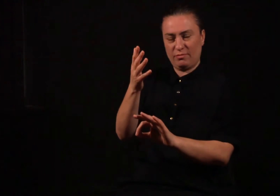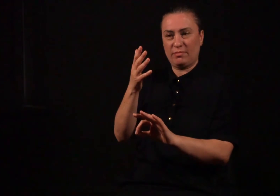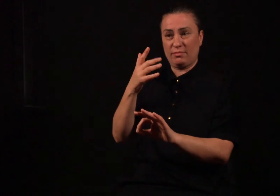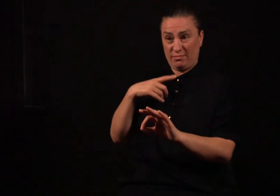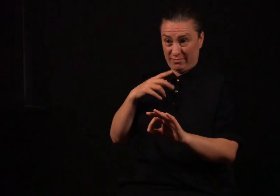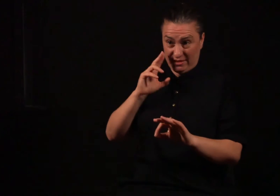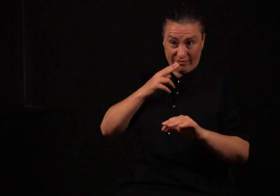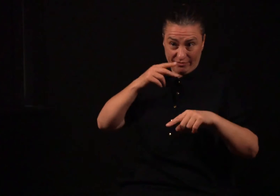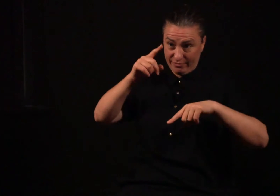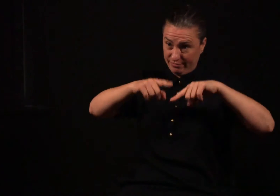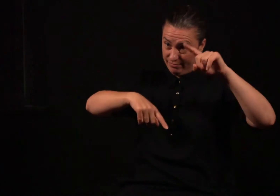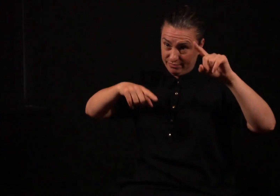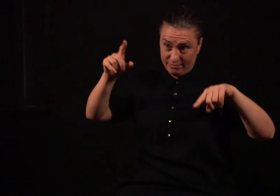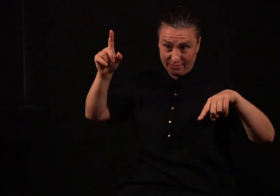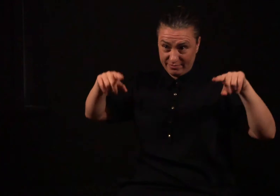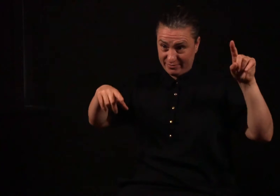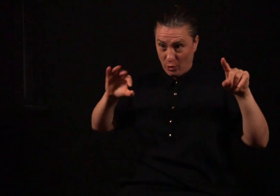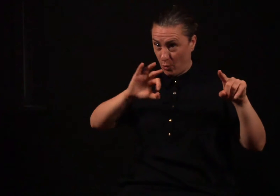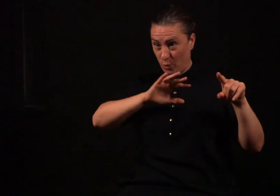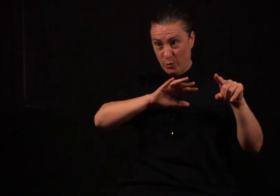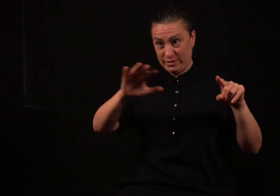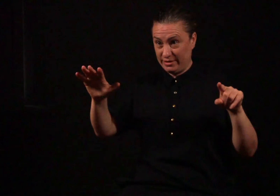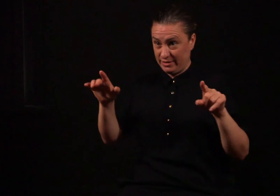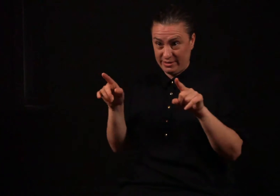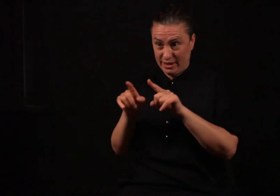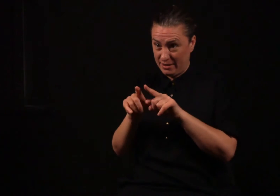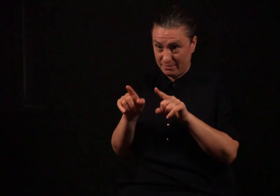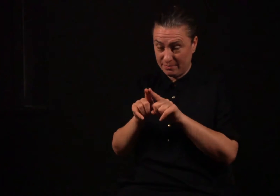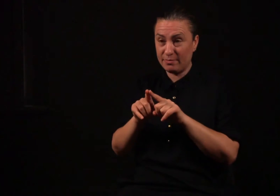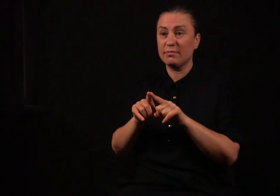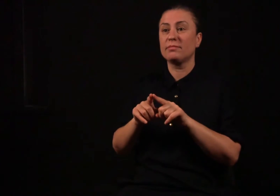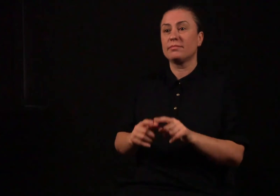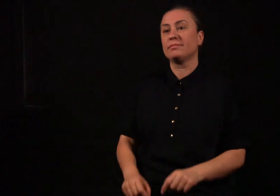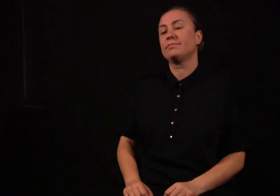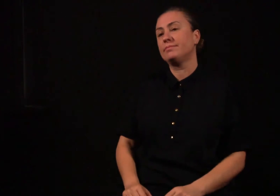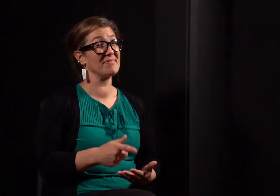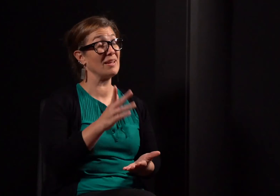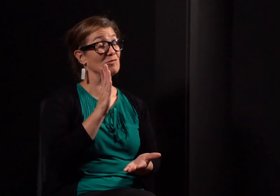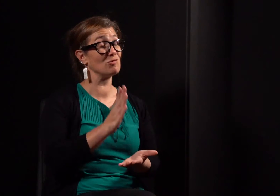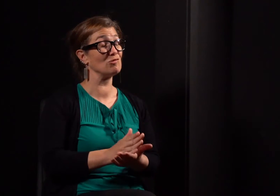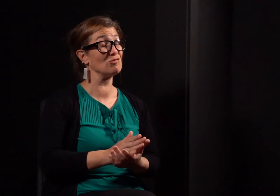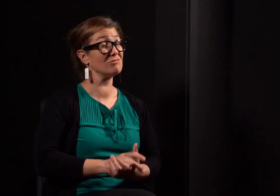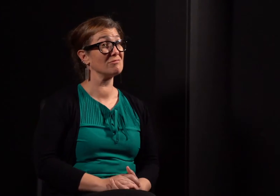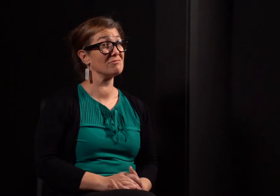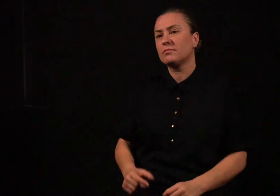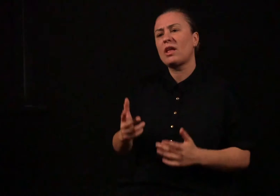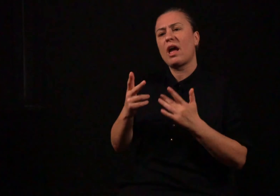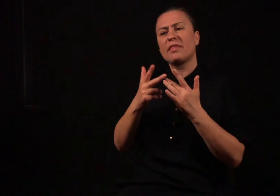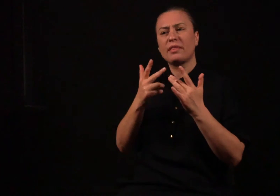We know the community is so diverse and not everybody's the same. Yeah, you're right.